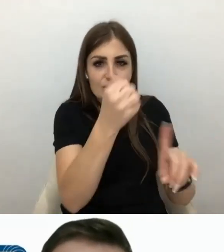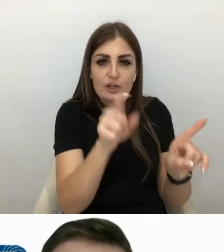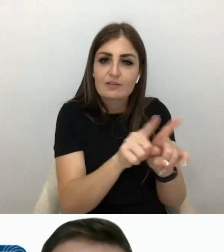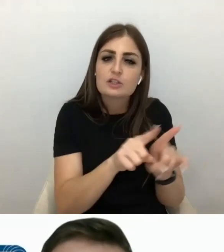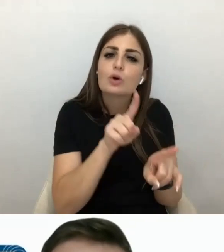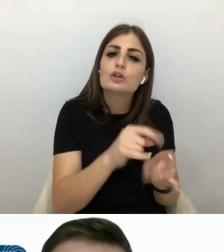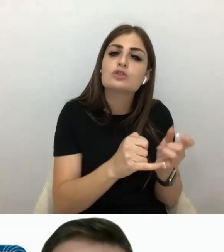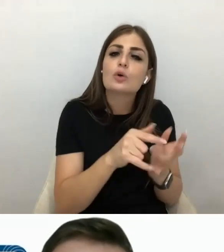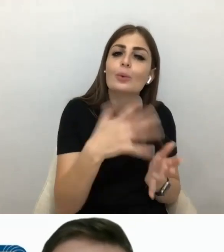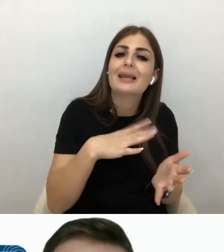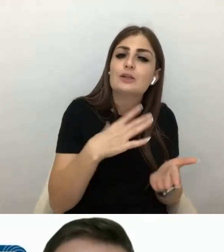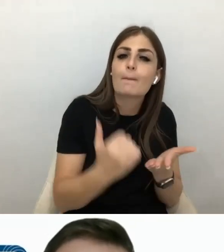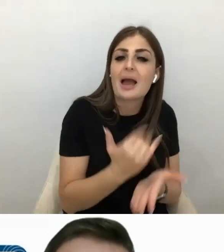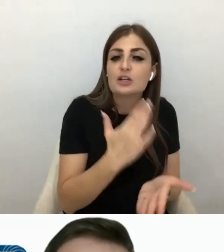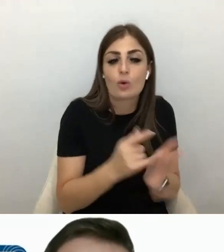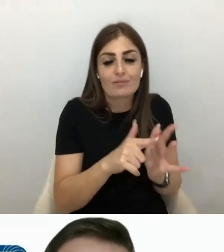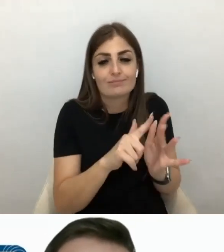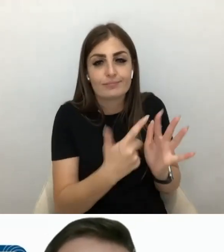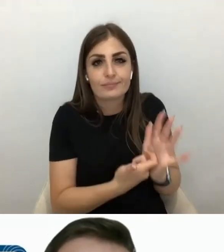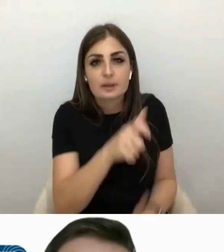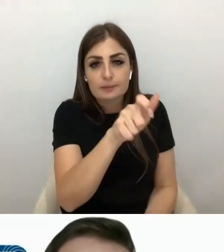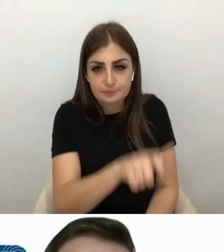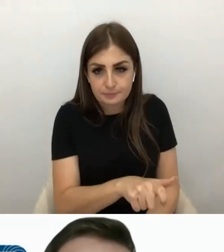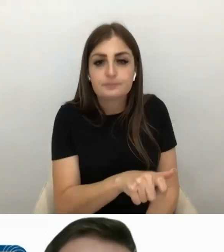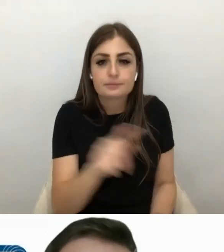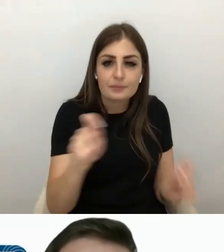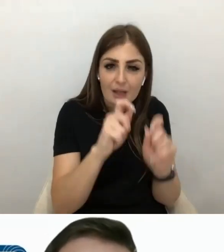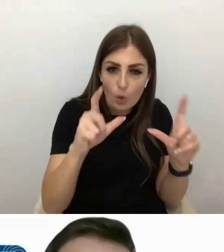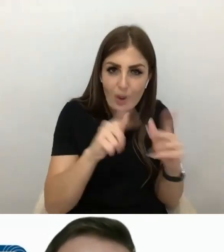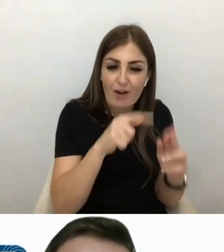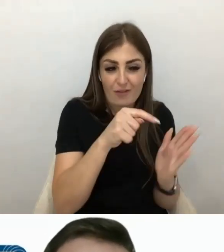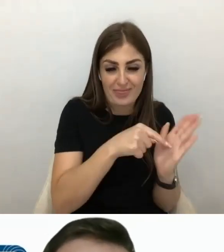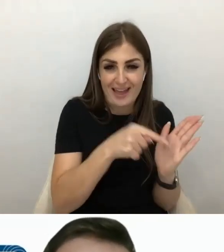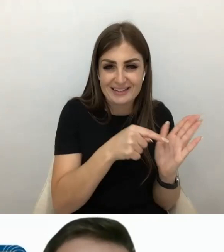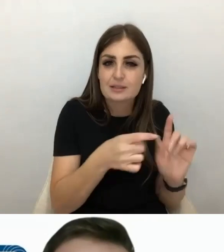sure that the Independent Expert's aware of that information and of anything that you